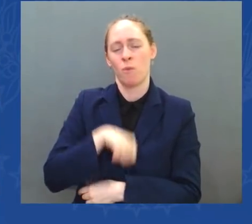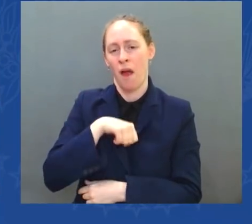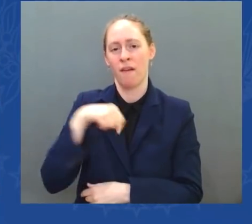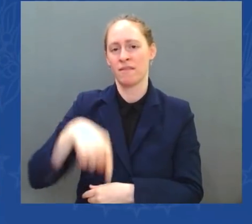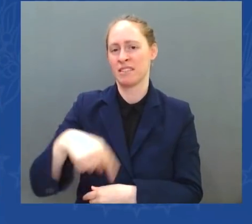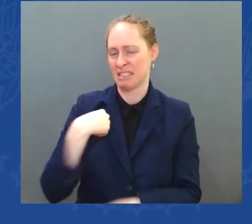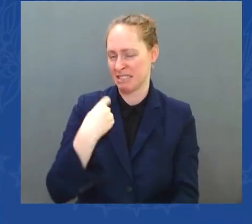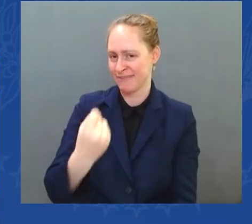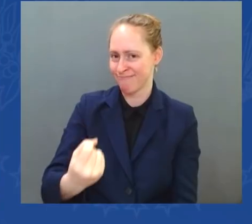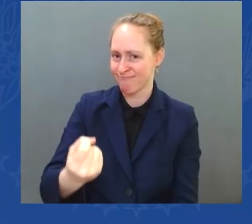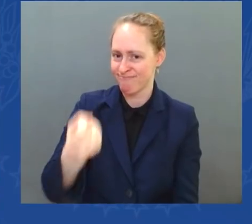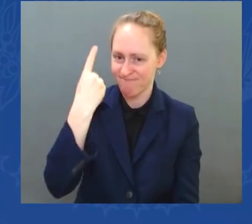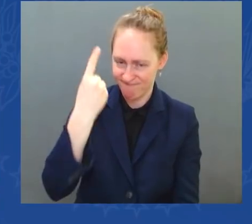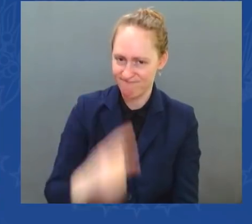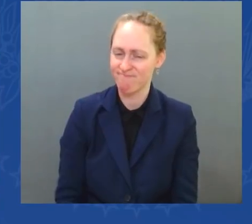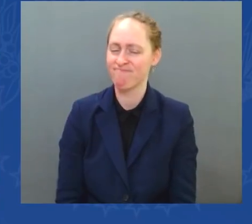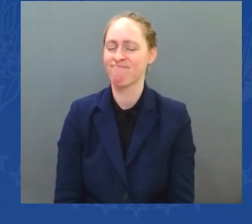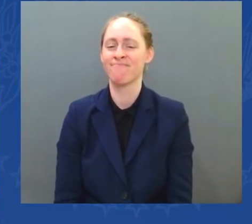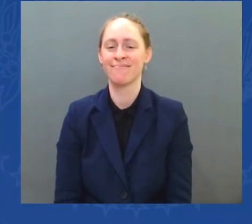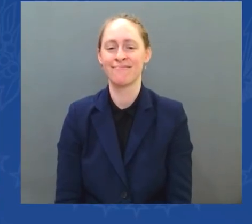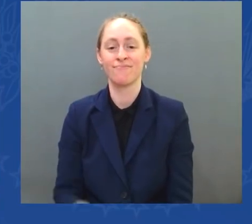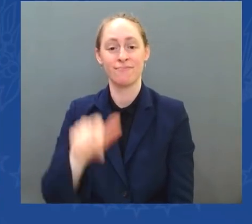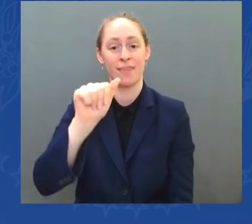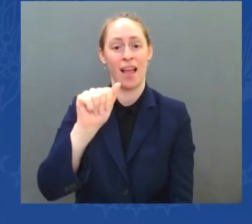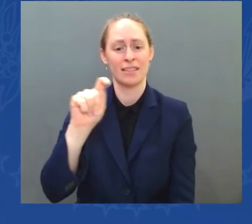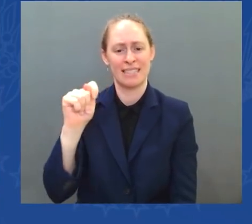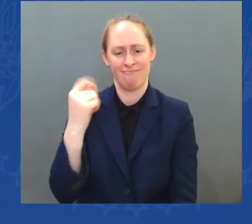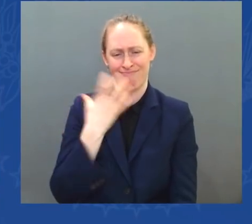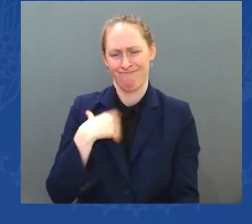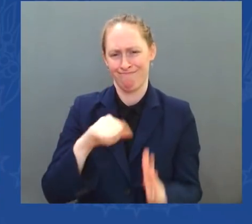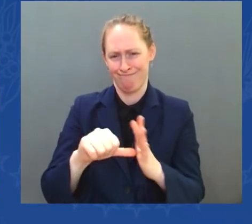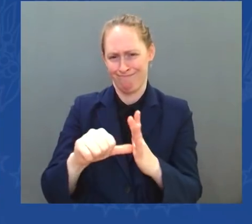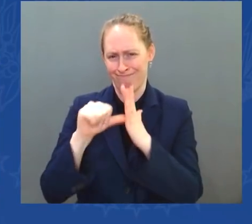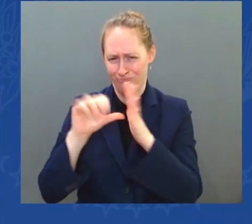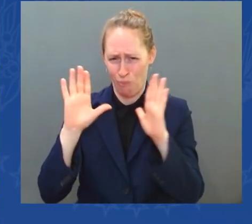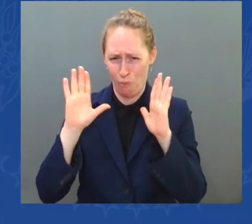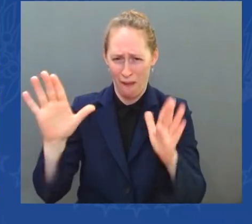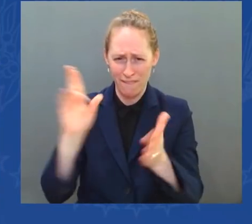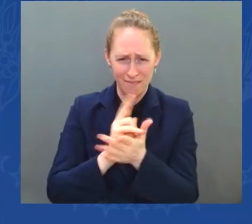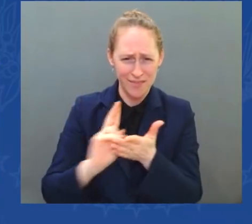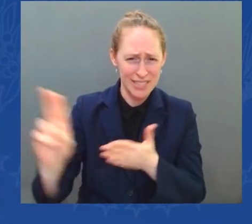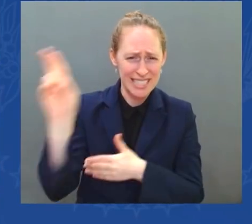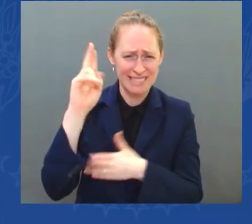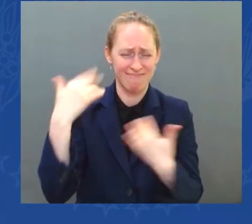with a great tradition, an HBCU tradition. You know, more than 180 years of excellence,